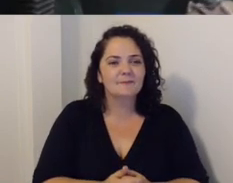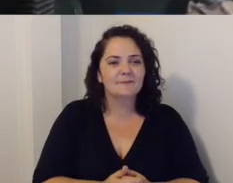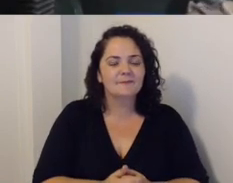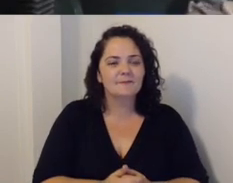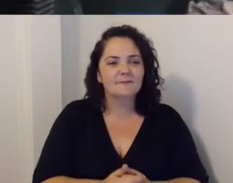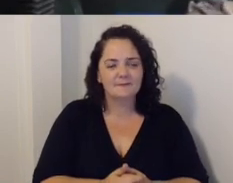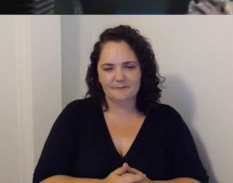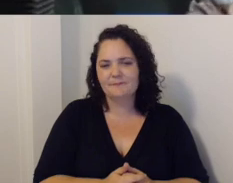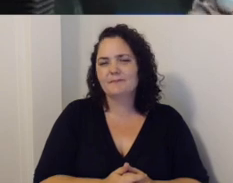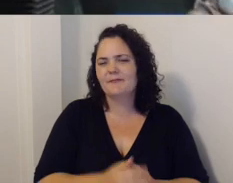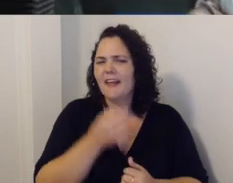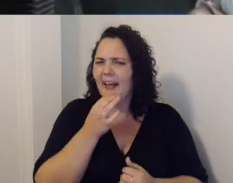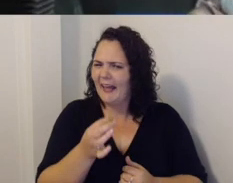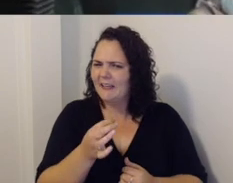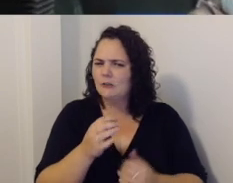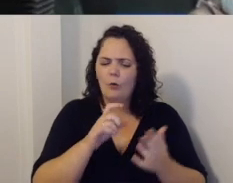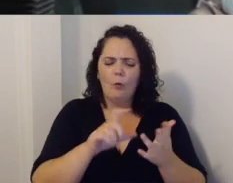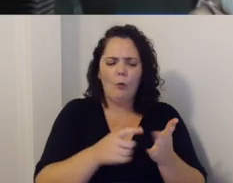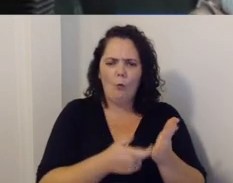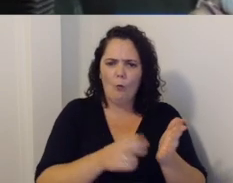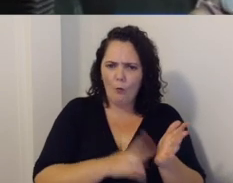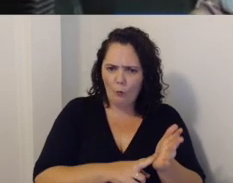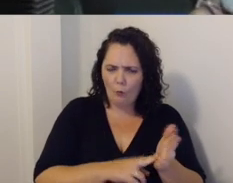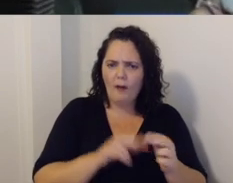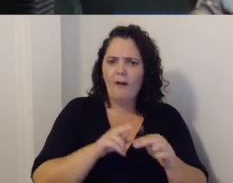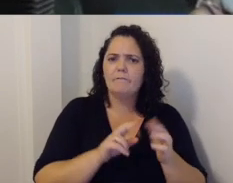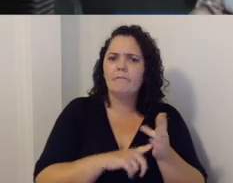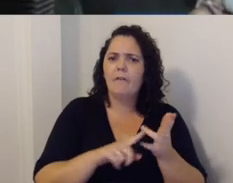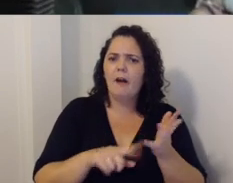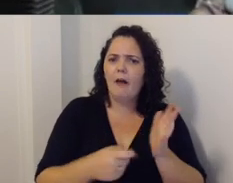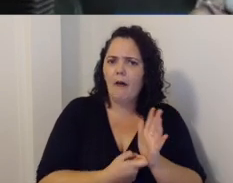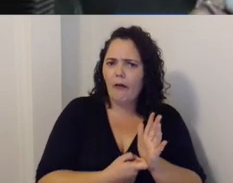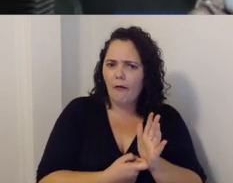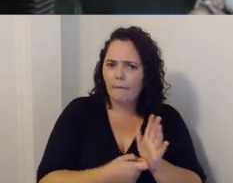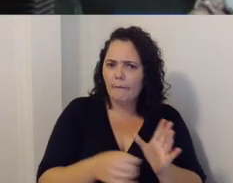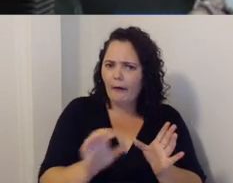Corn flour and corn starch are largely the same if that's all you've got, use the corn flour but